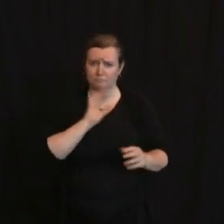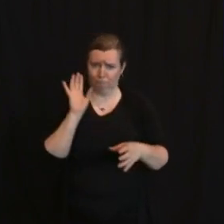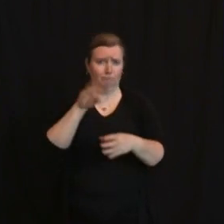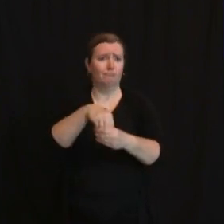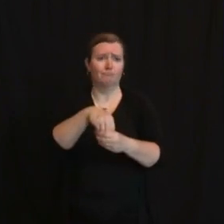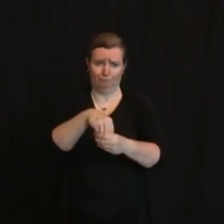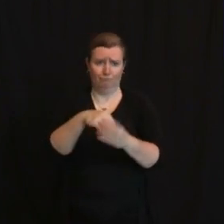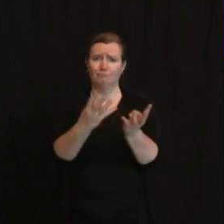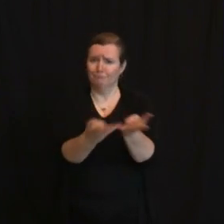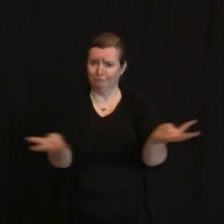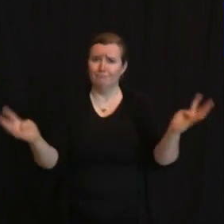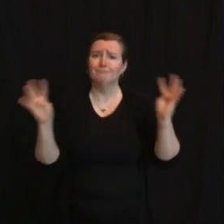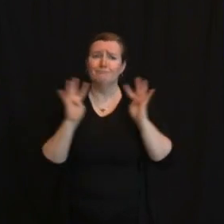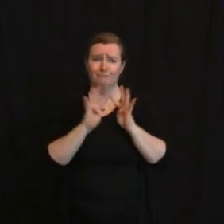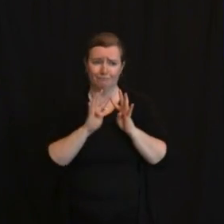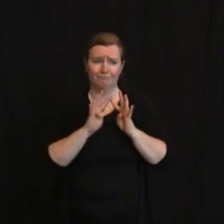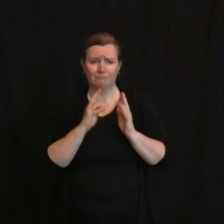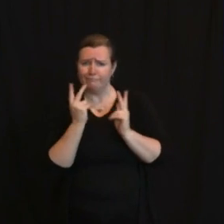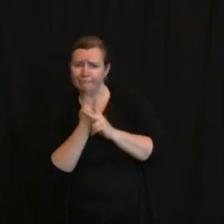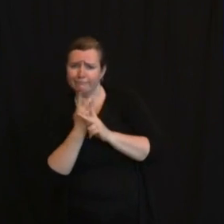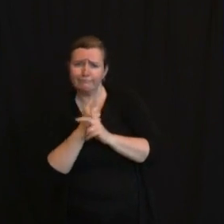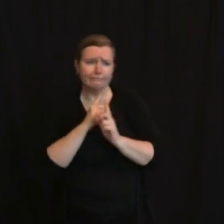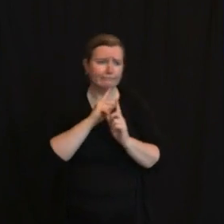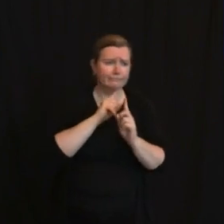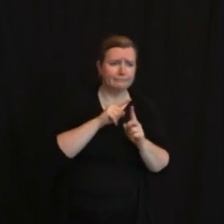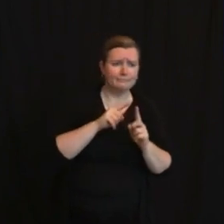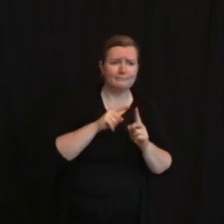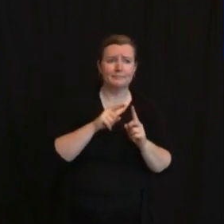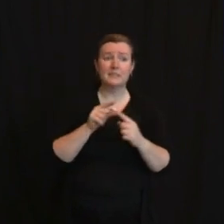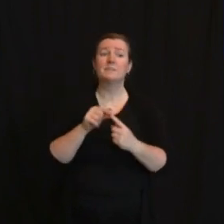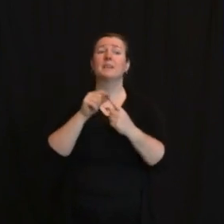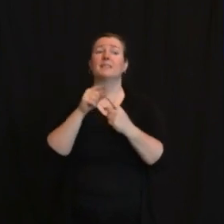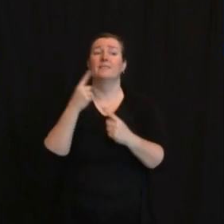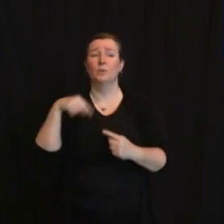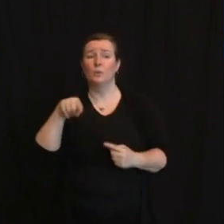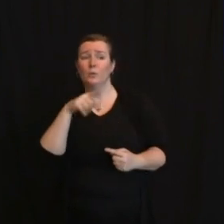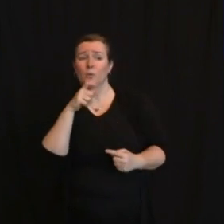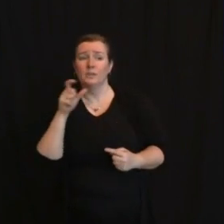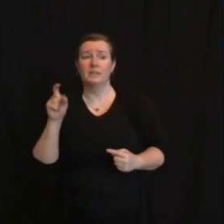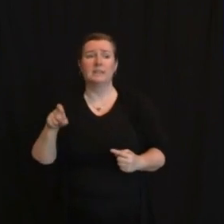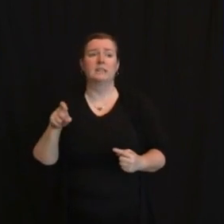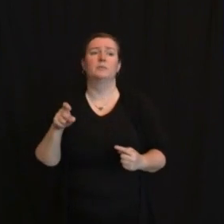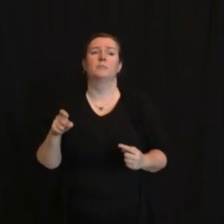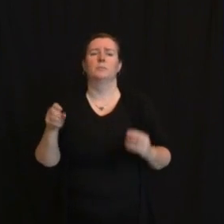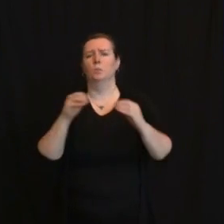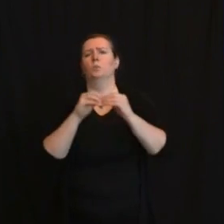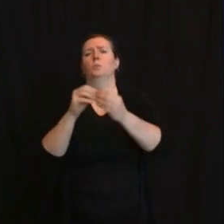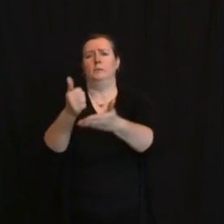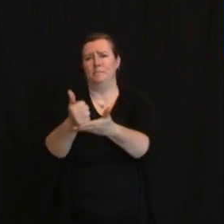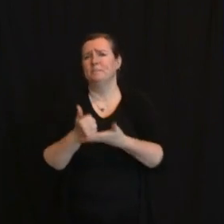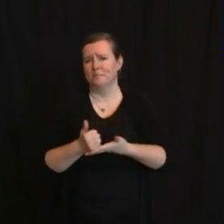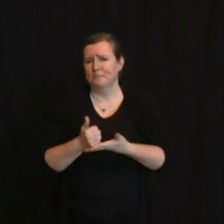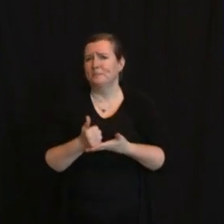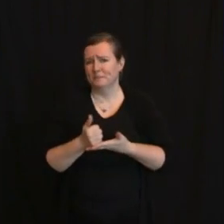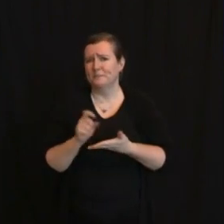EXPERIENCE TO OUR RESTART AND RECOVERY EFFORTS IN NEW JERSEY. AND I LOOK FORWARD TO